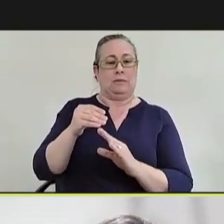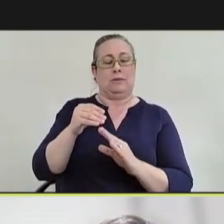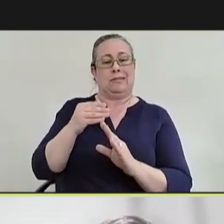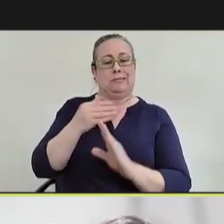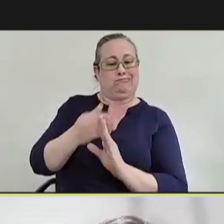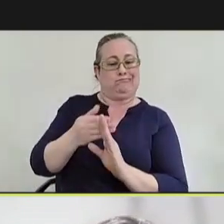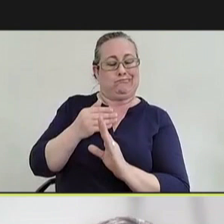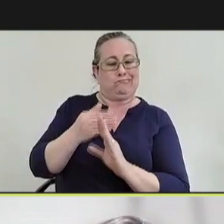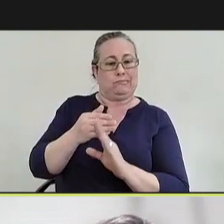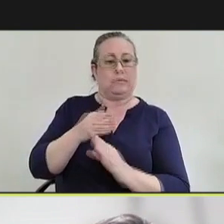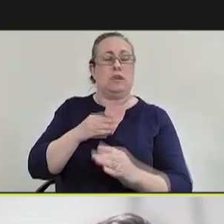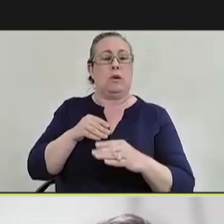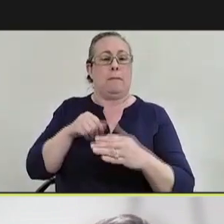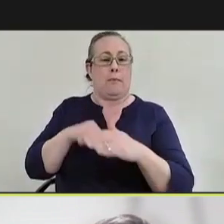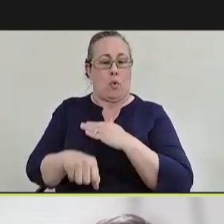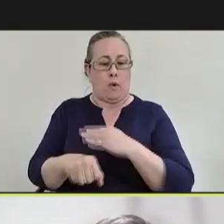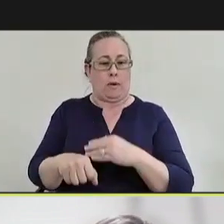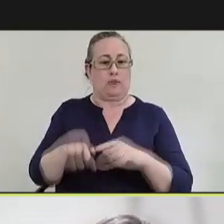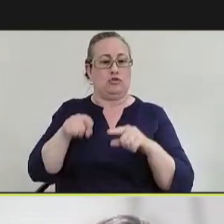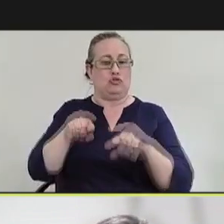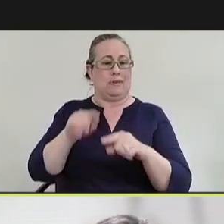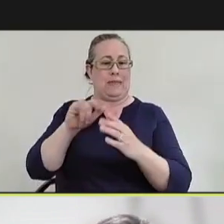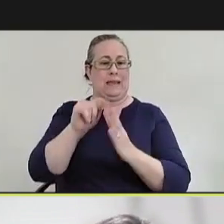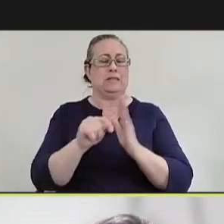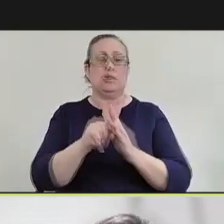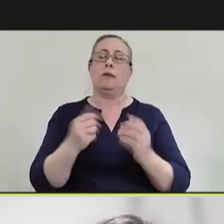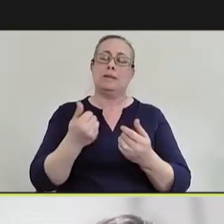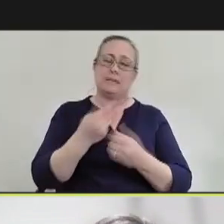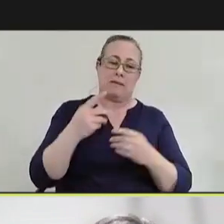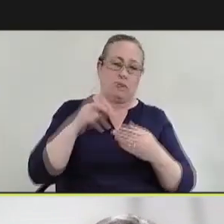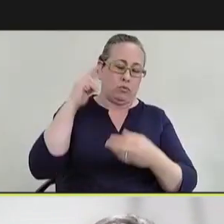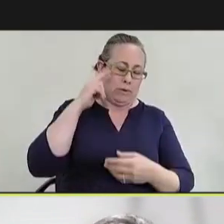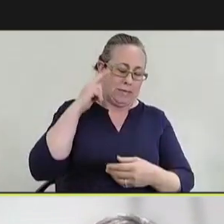So, there are a number of reasons why this is challenging, not only the number of doses,